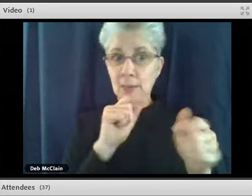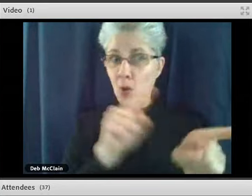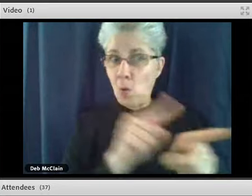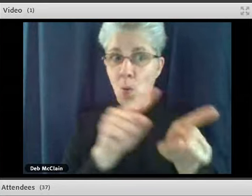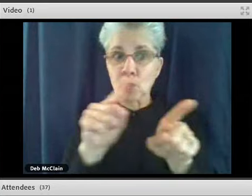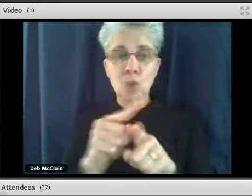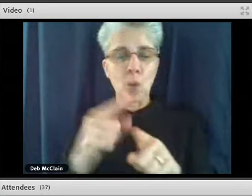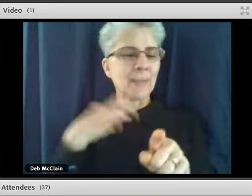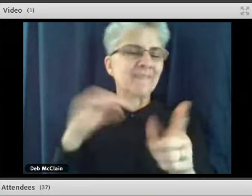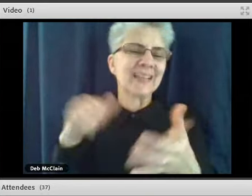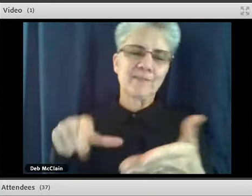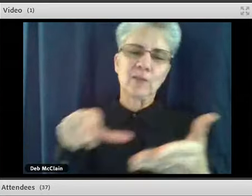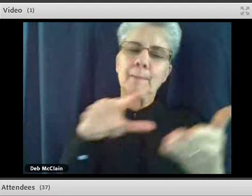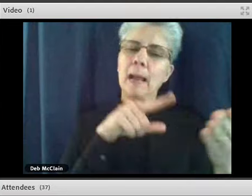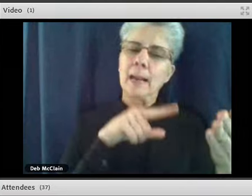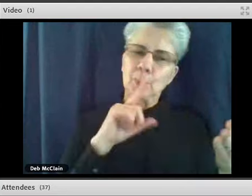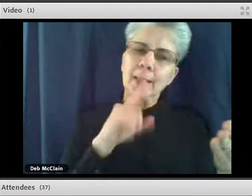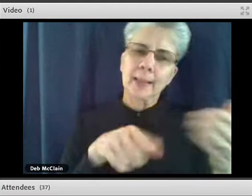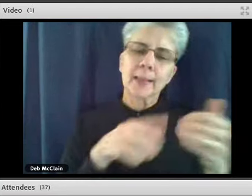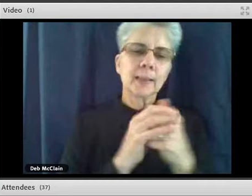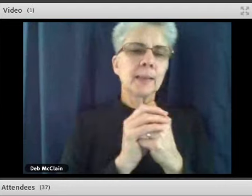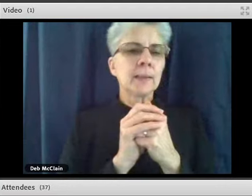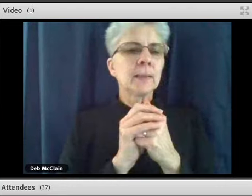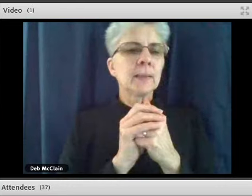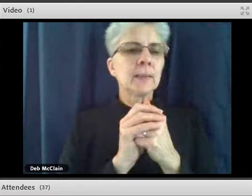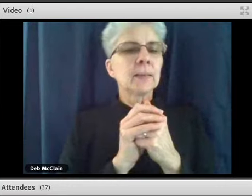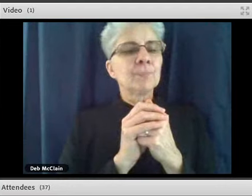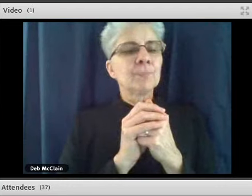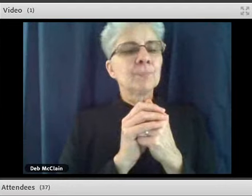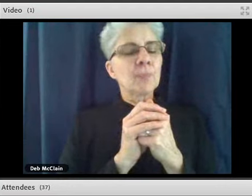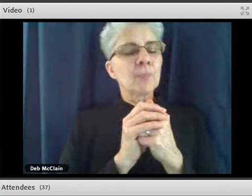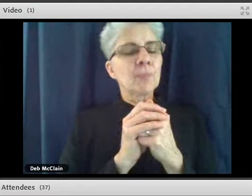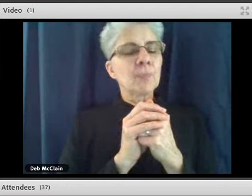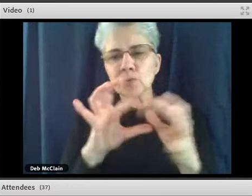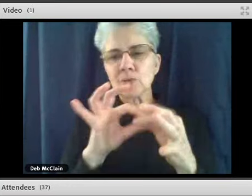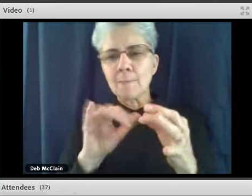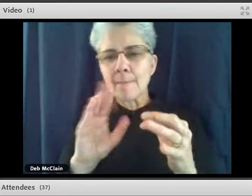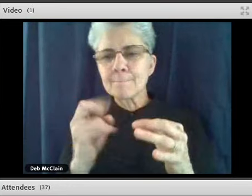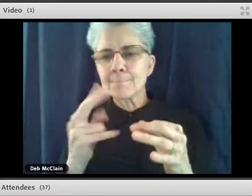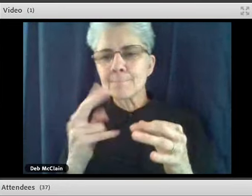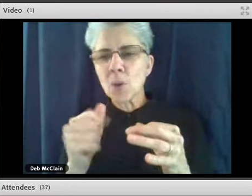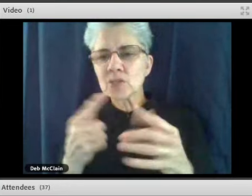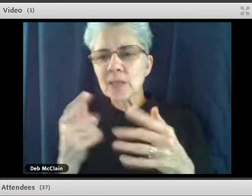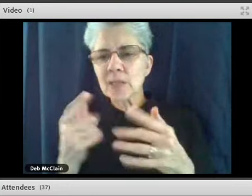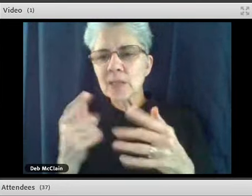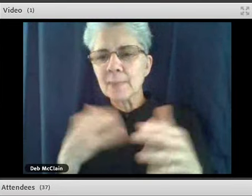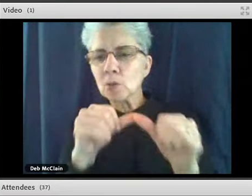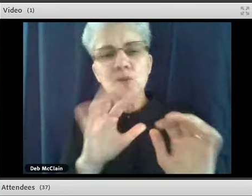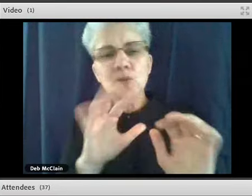And even people without disabilities. It benefits everyone. And I'll come back to your comment, Marsha.